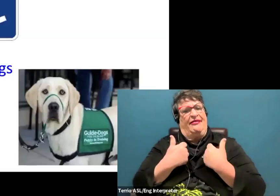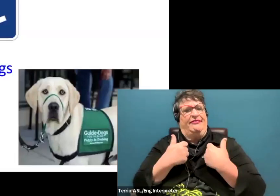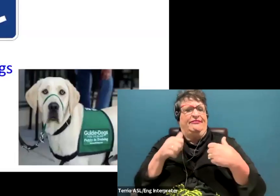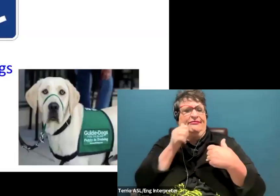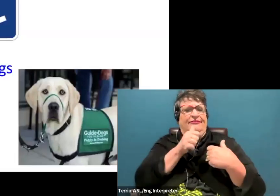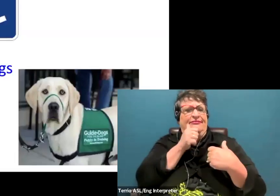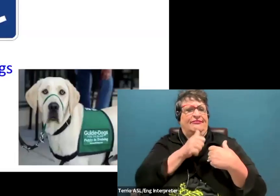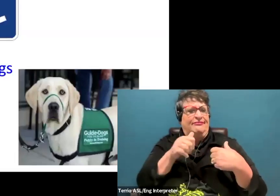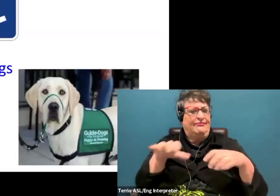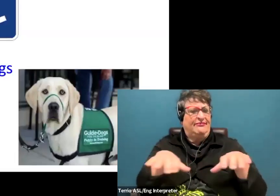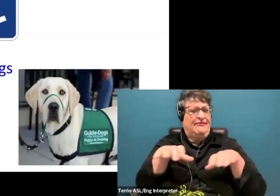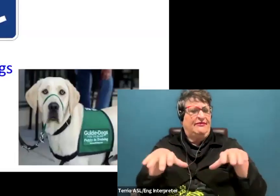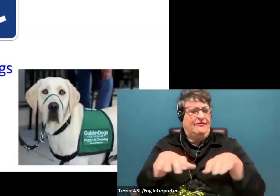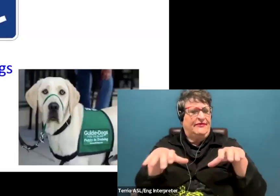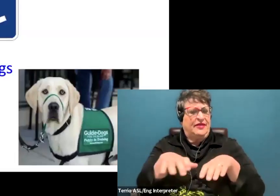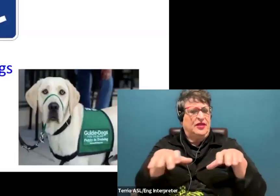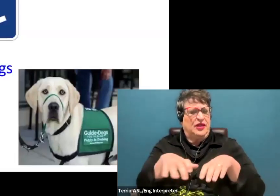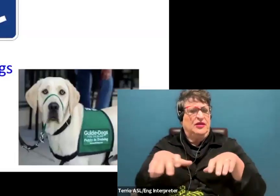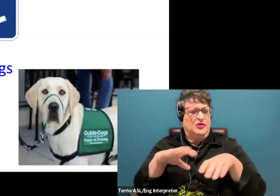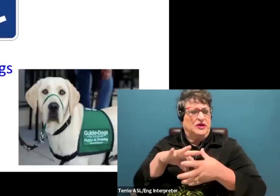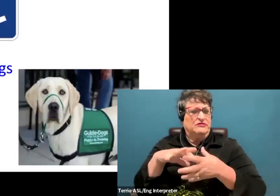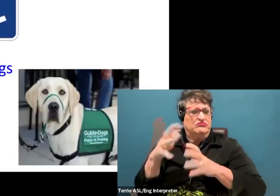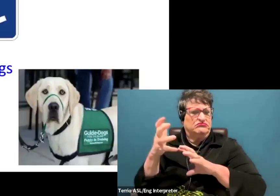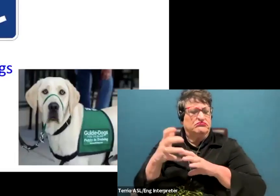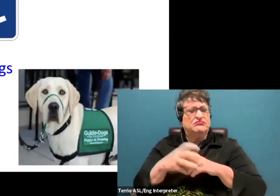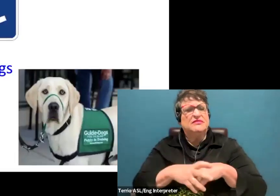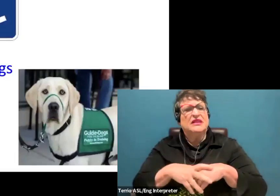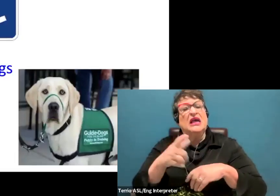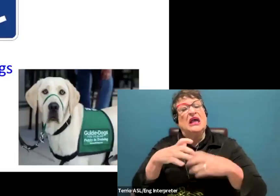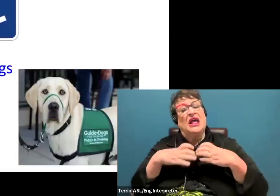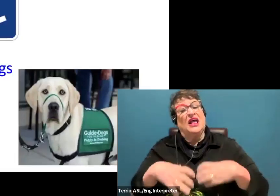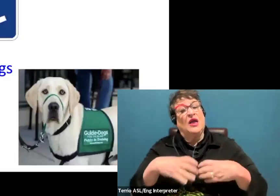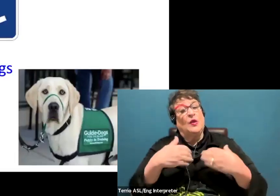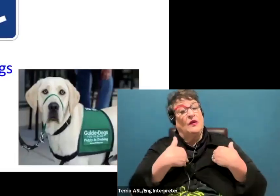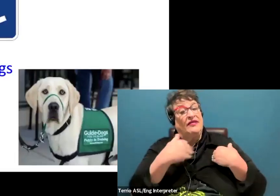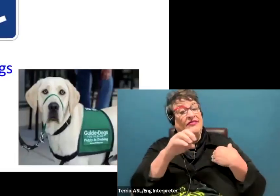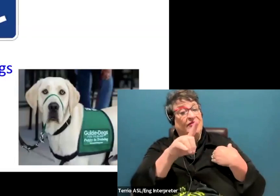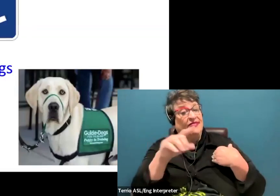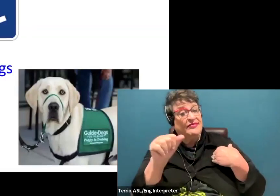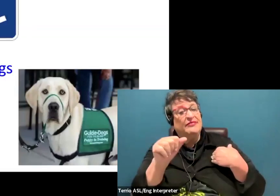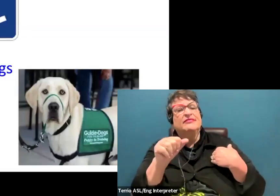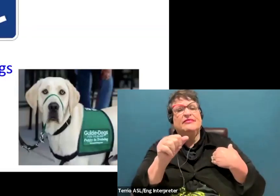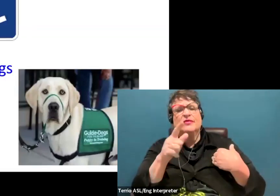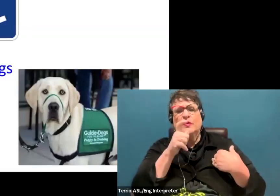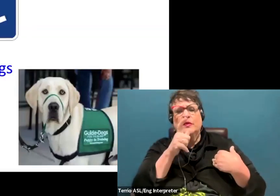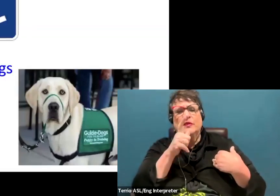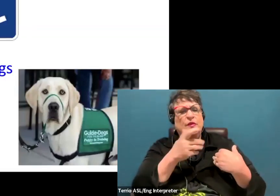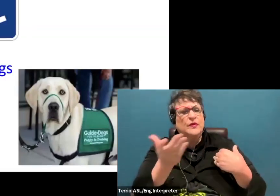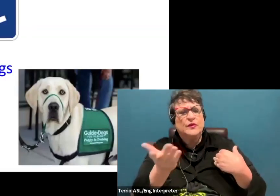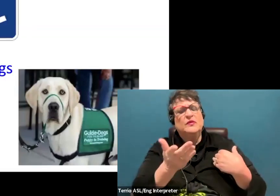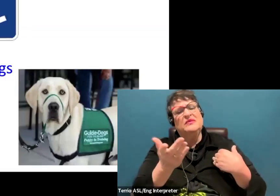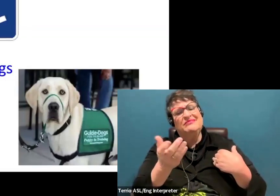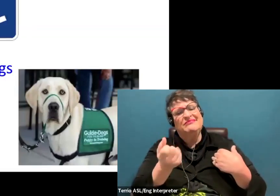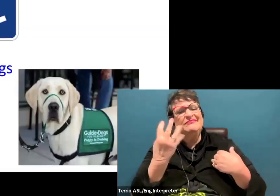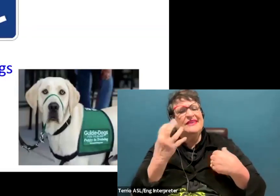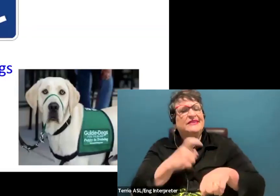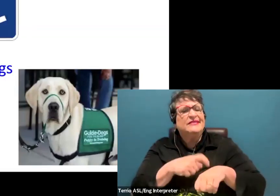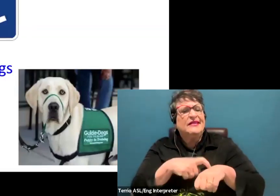So when we talk about clients with disabilities, who do we mean? Oftentimes, when we've trained folks,